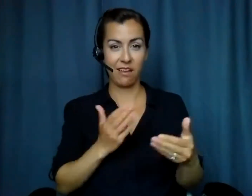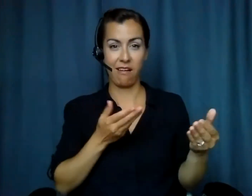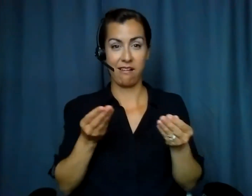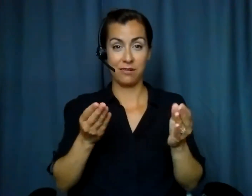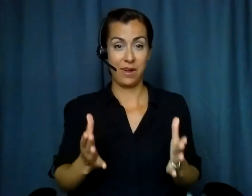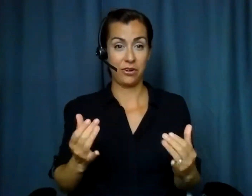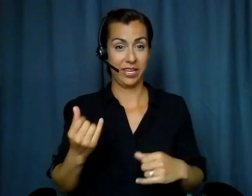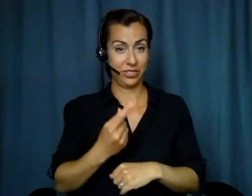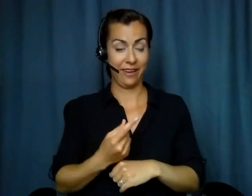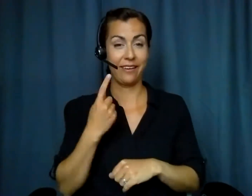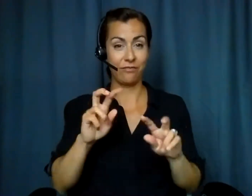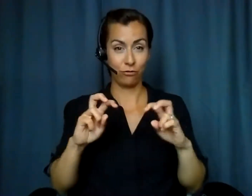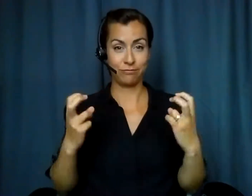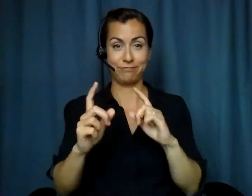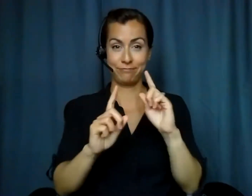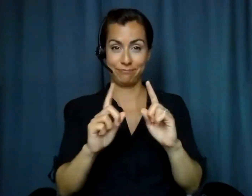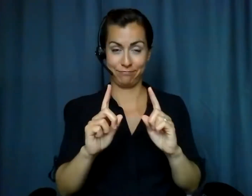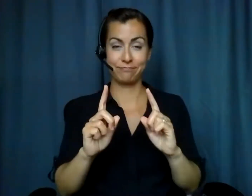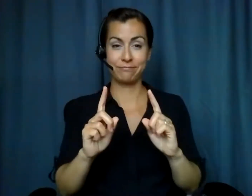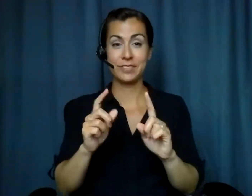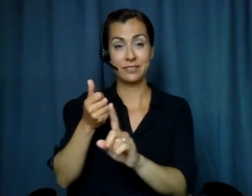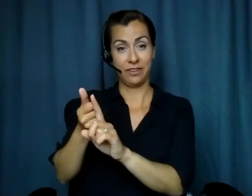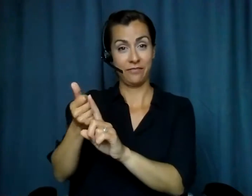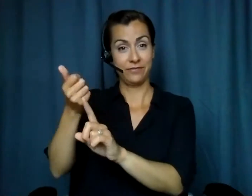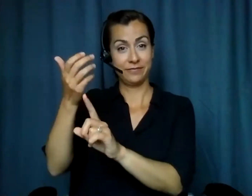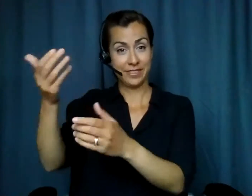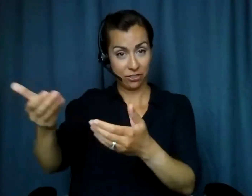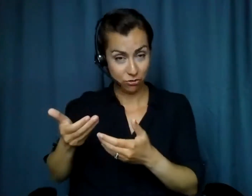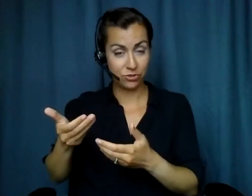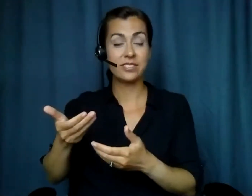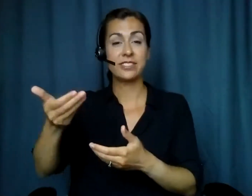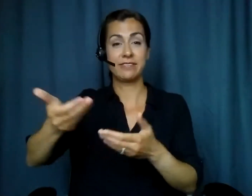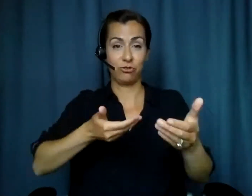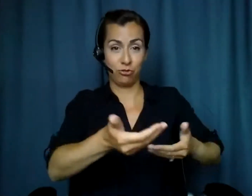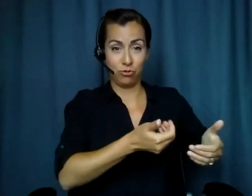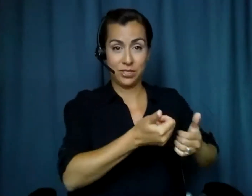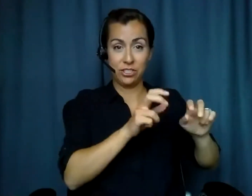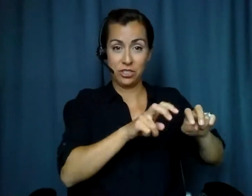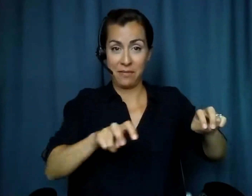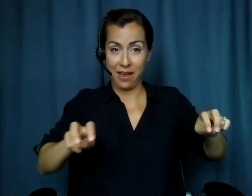many of you are used to the the virtual world at this point,